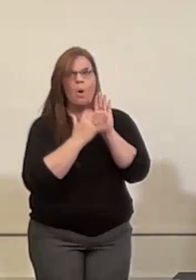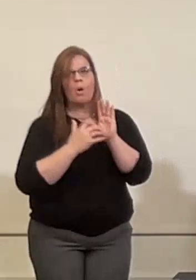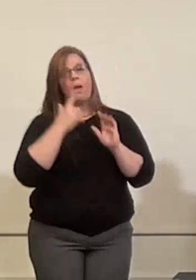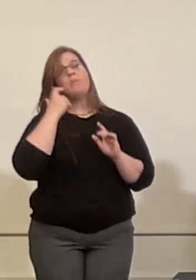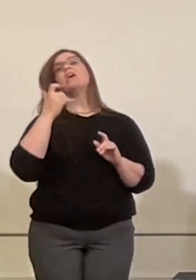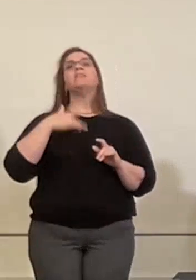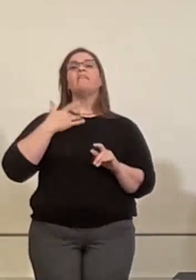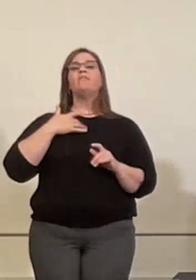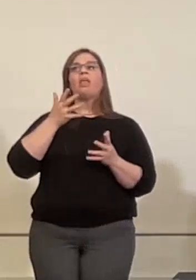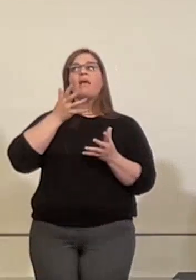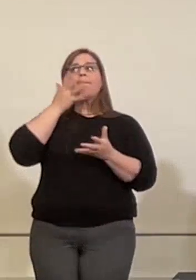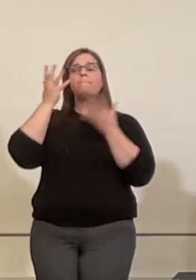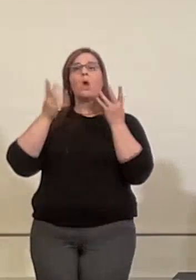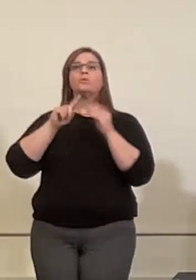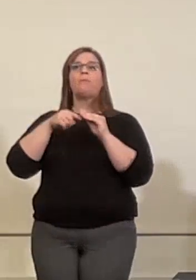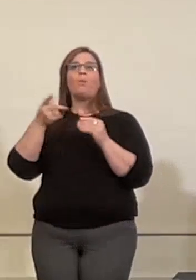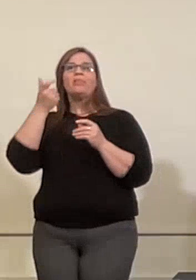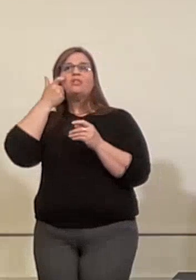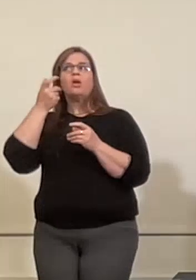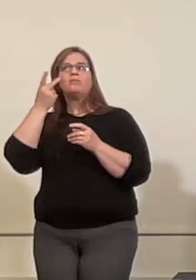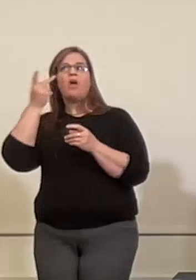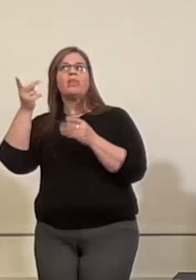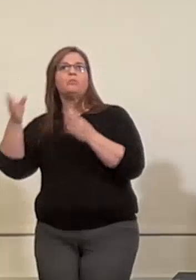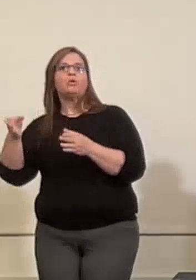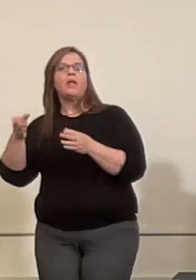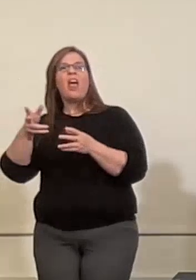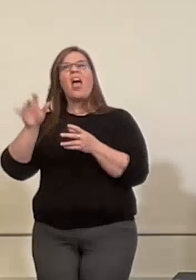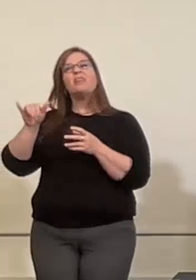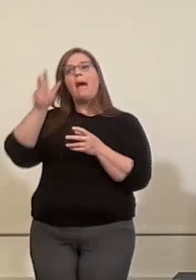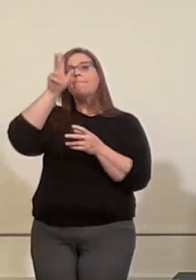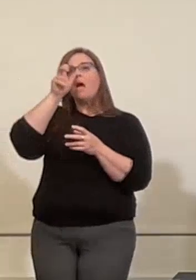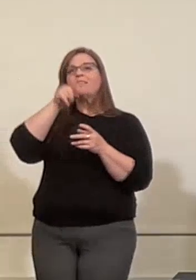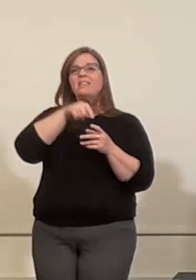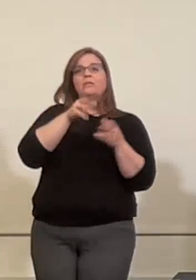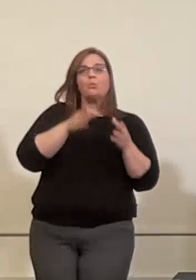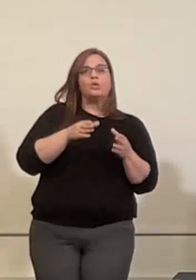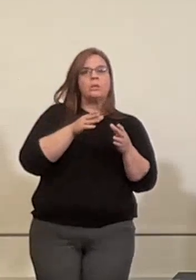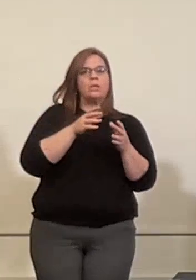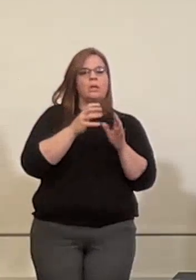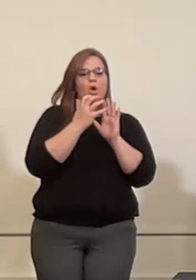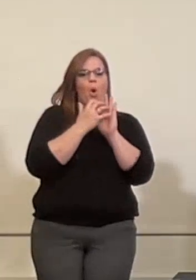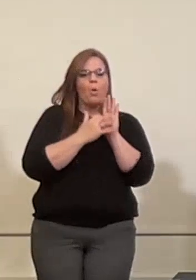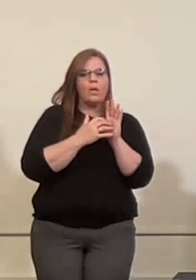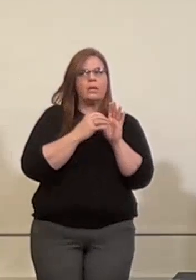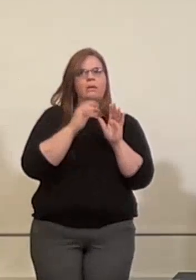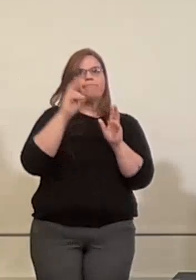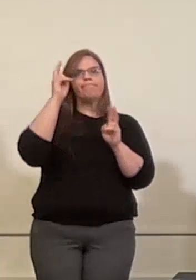about what they just saw. And that that bug that they coded inadvertently had this impact in a person.